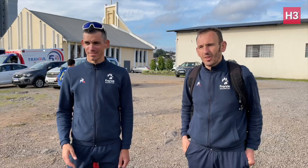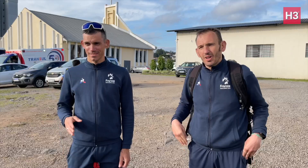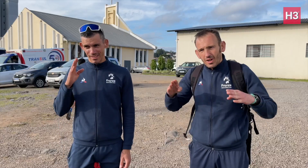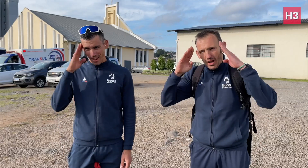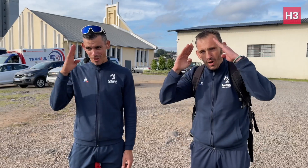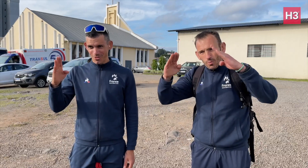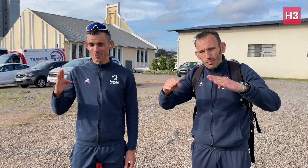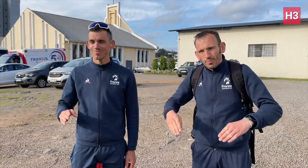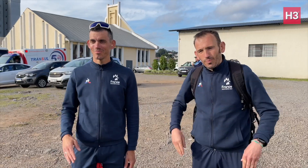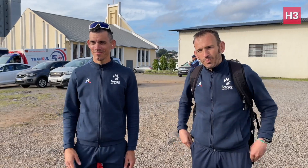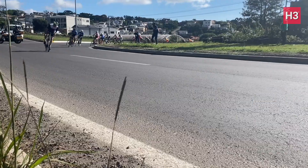Hello!